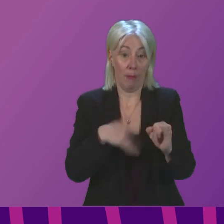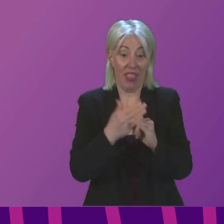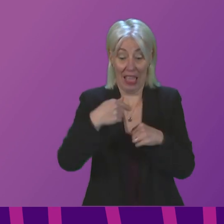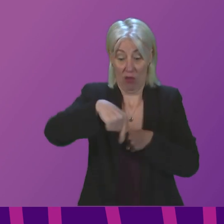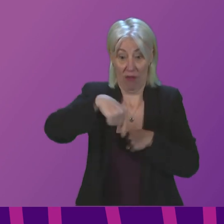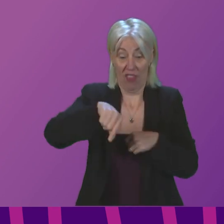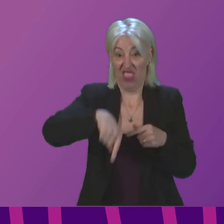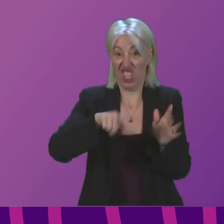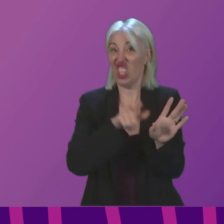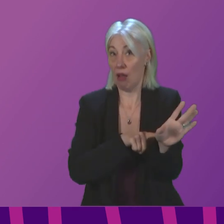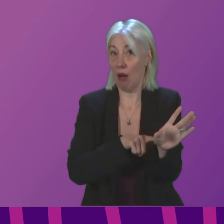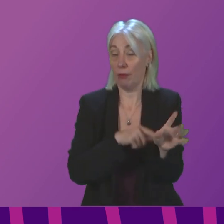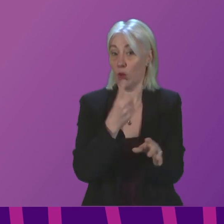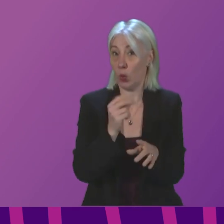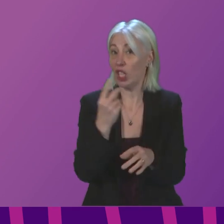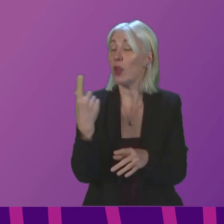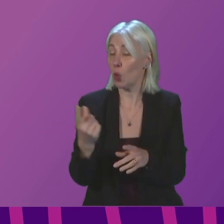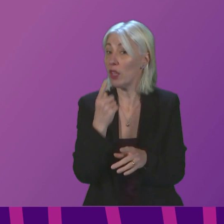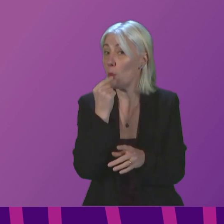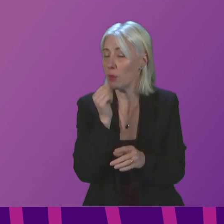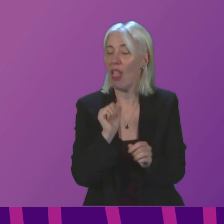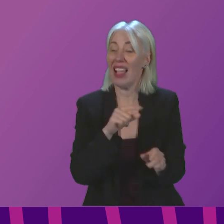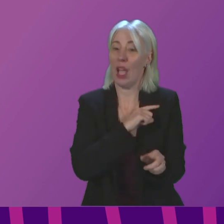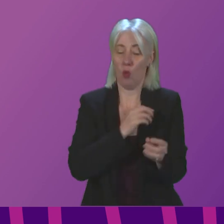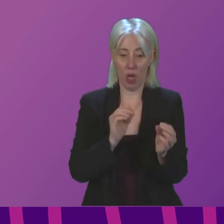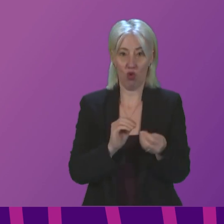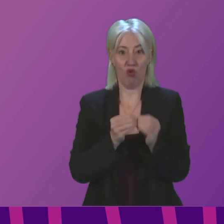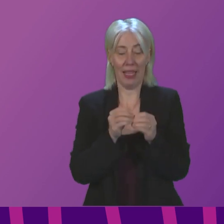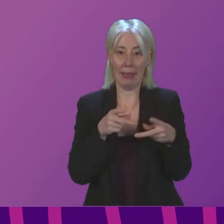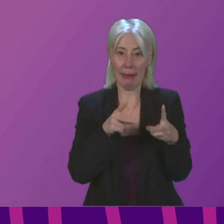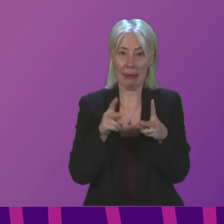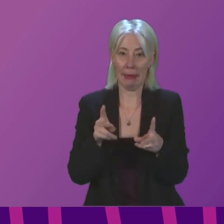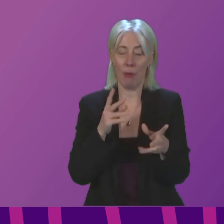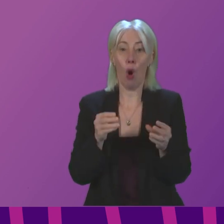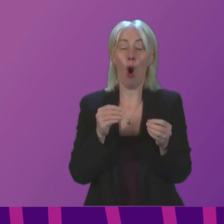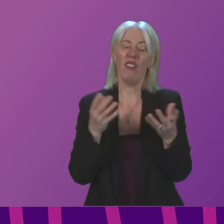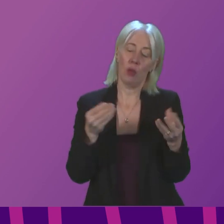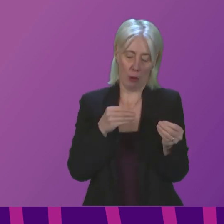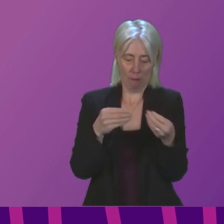That is how we have designed the system—there is flex in it. Just this week, we are seeking